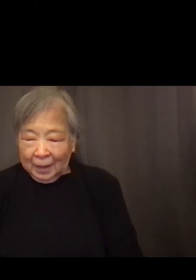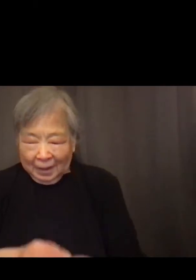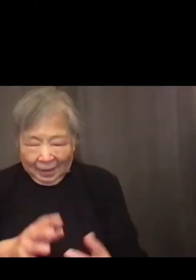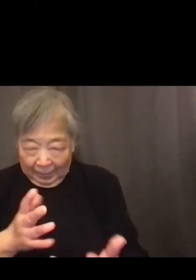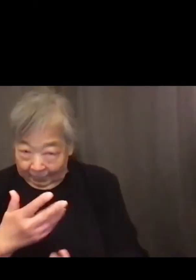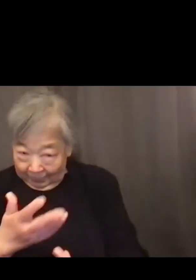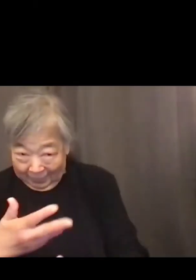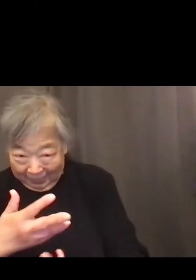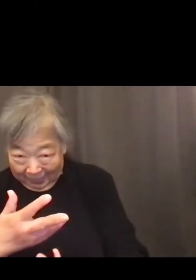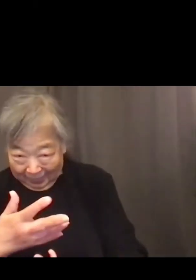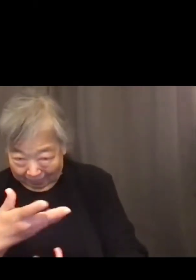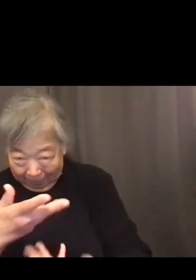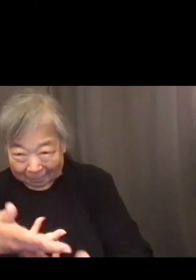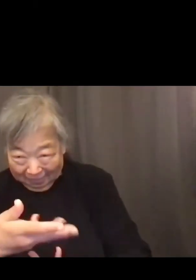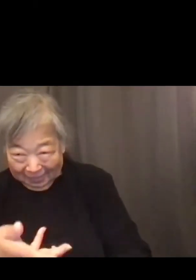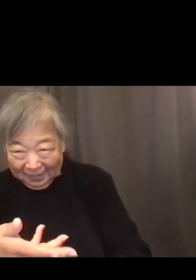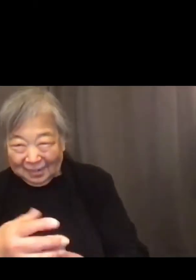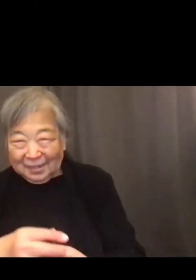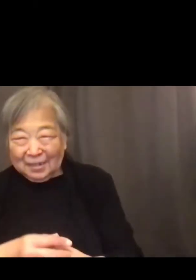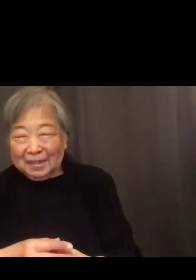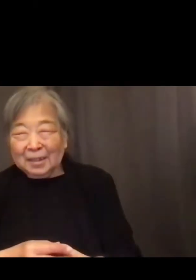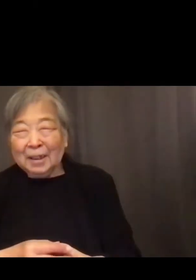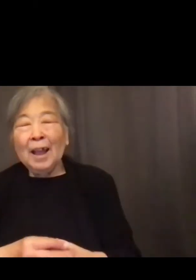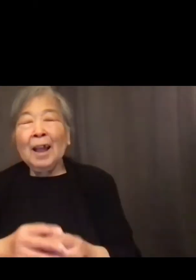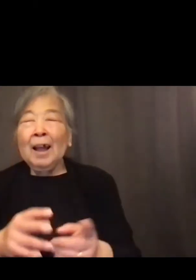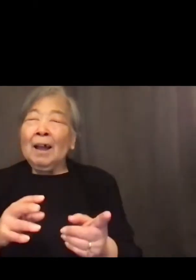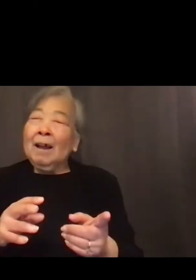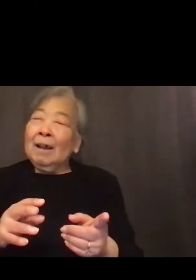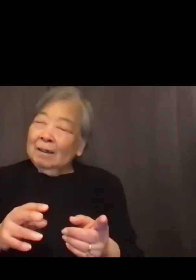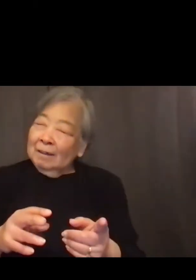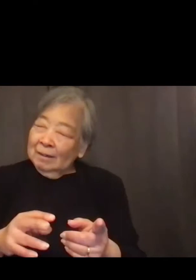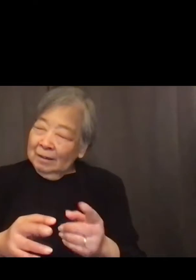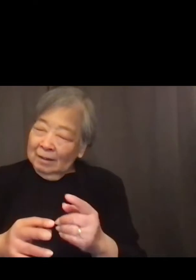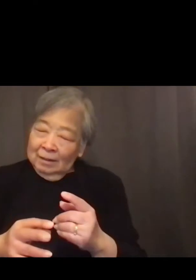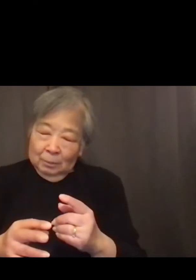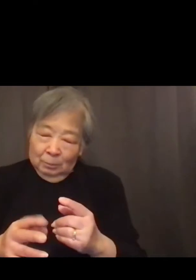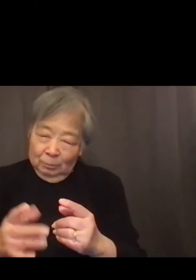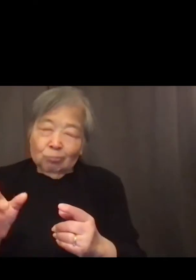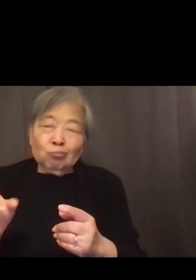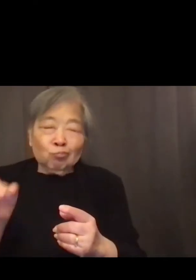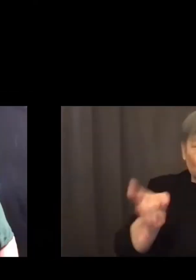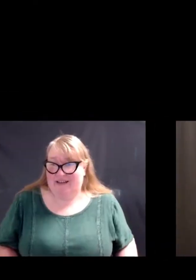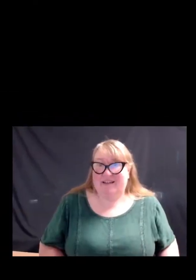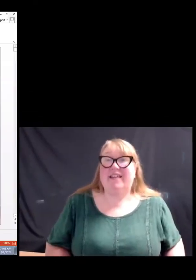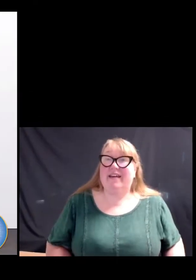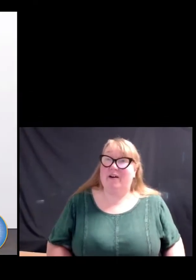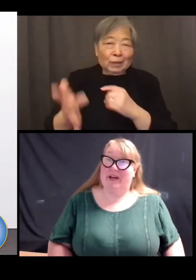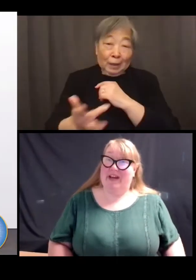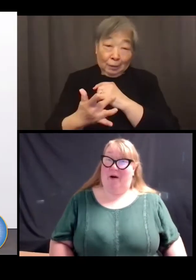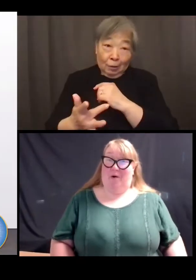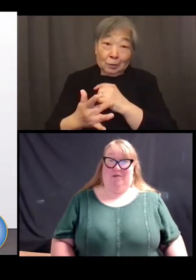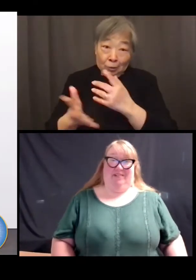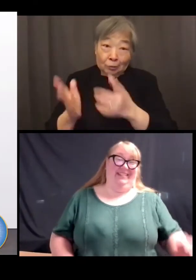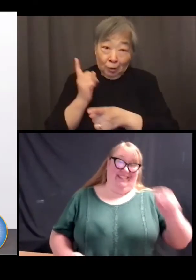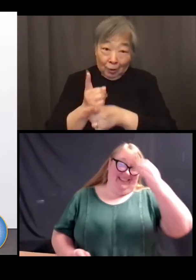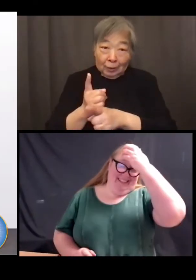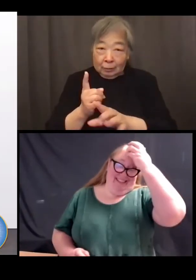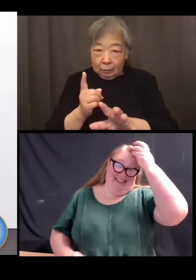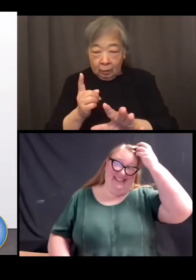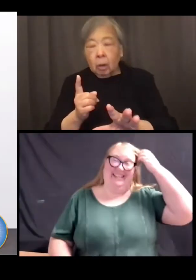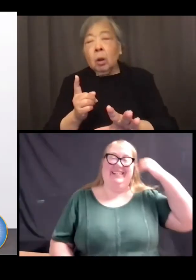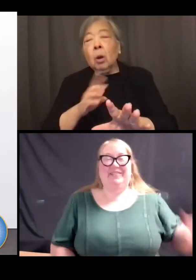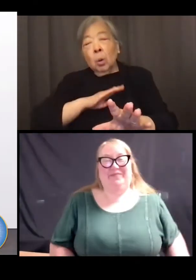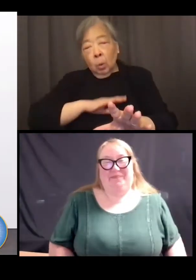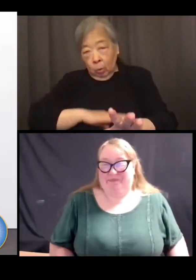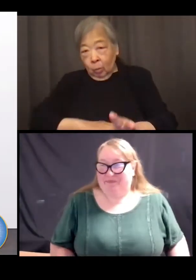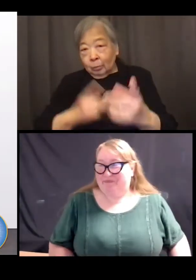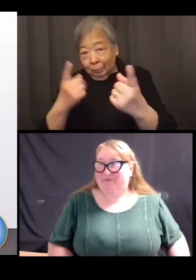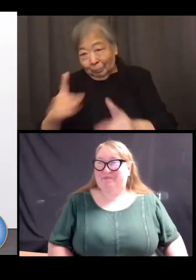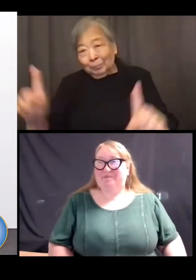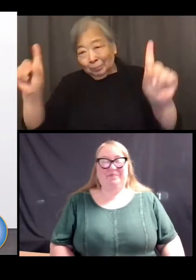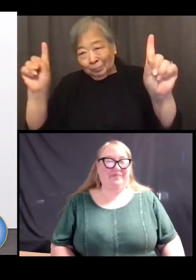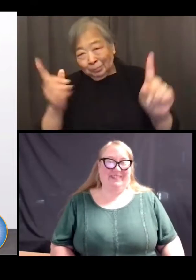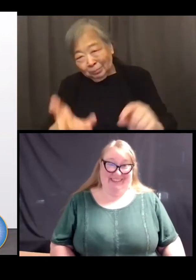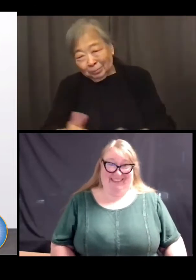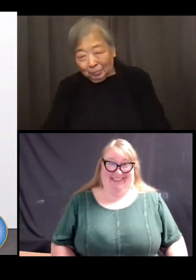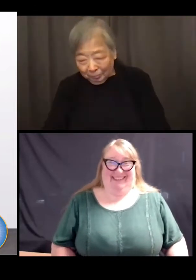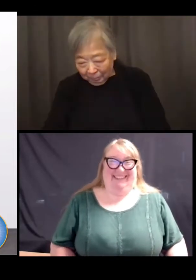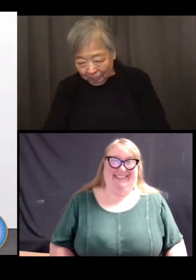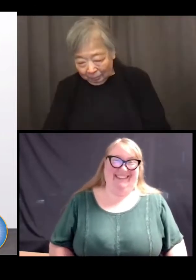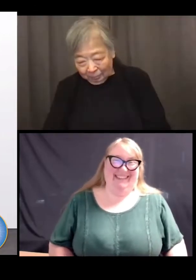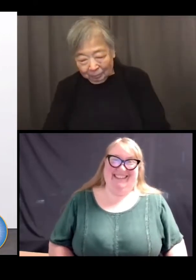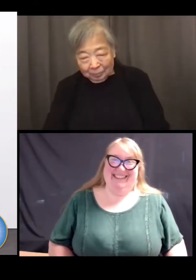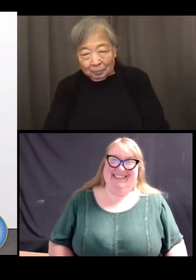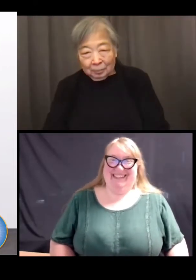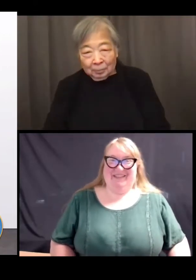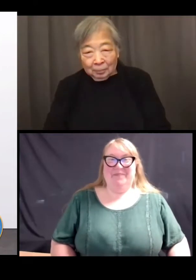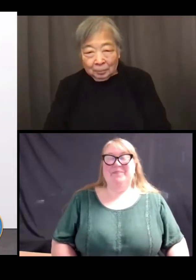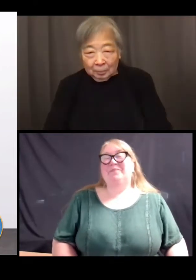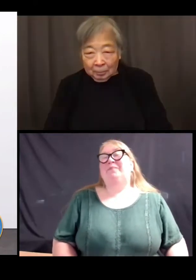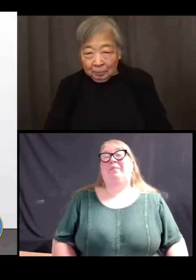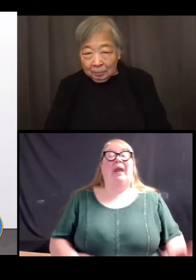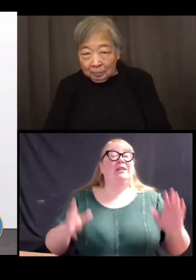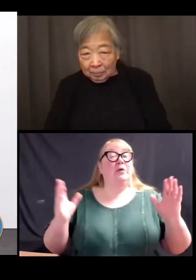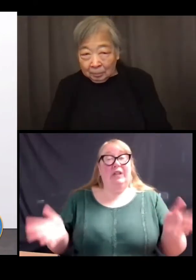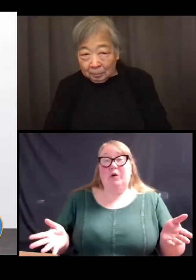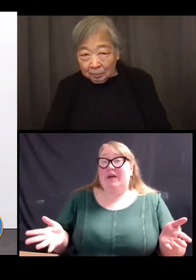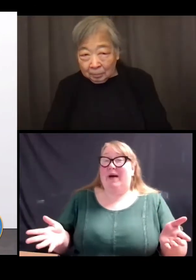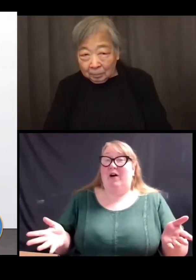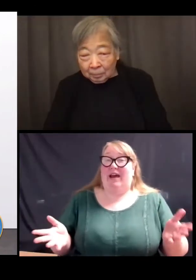Technology always gets us doesn't it? There we go So, a little bit about